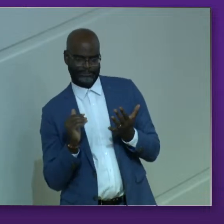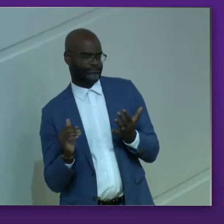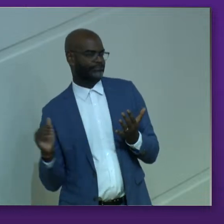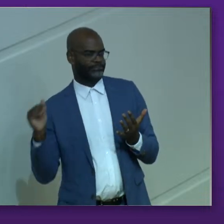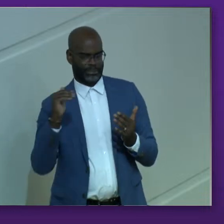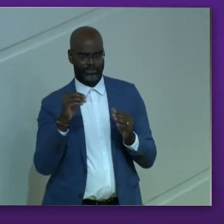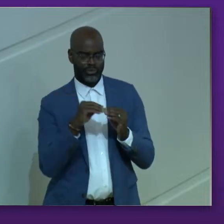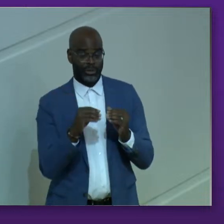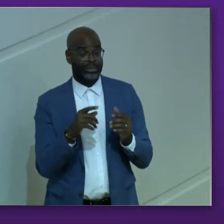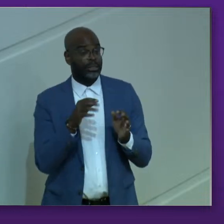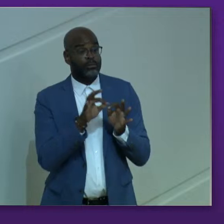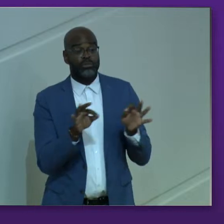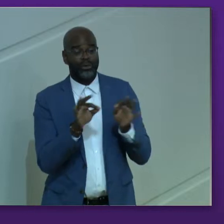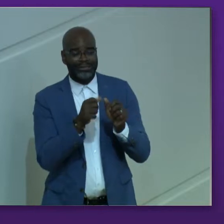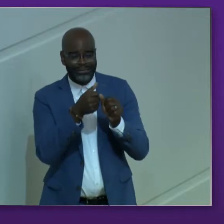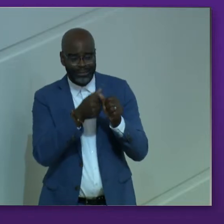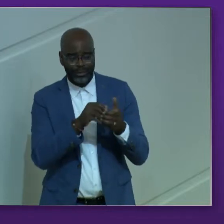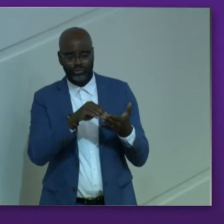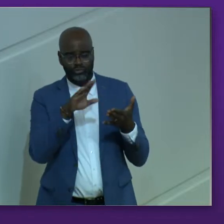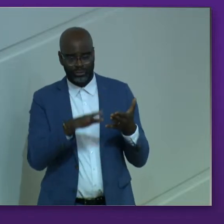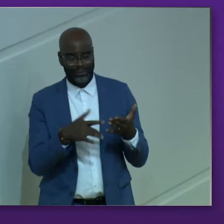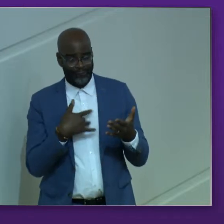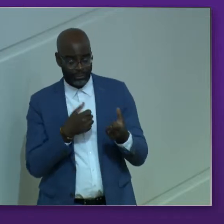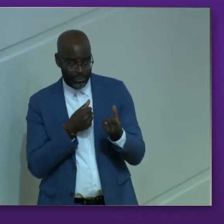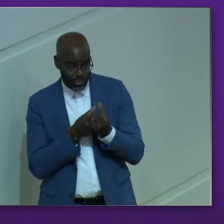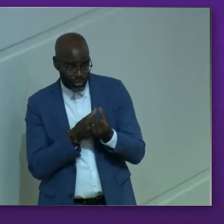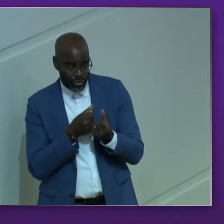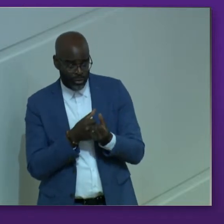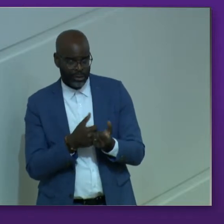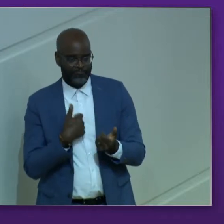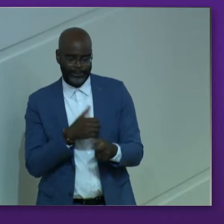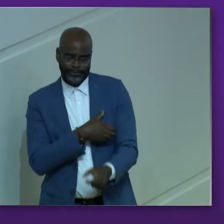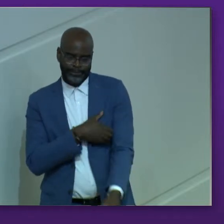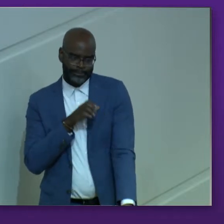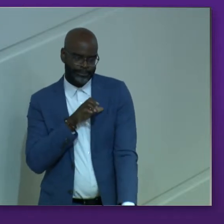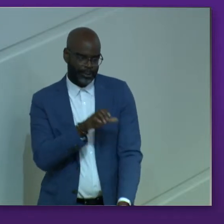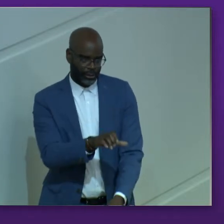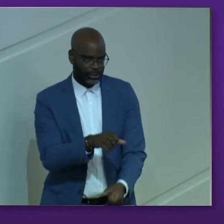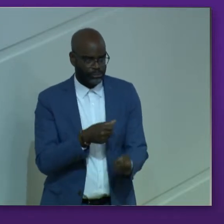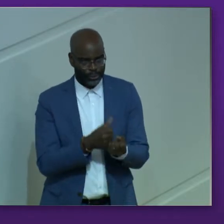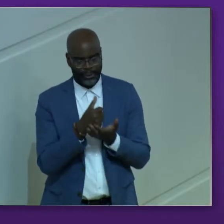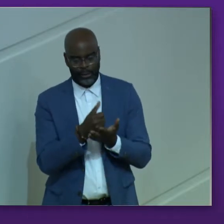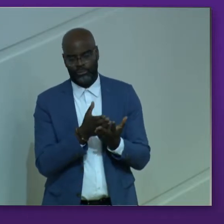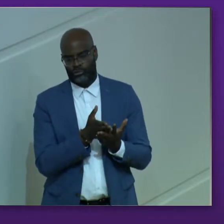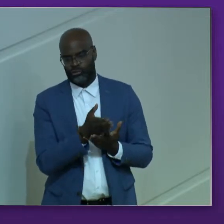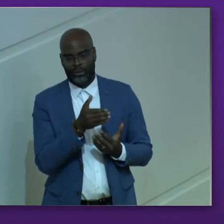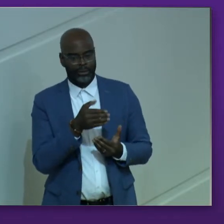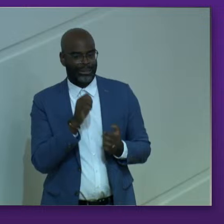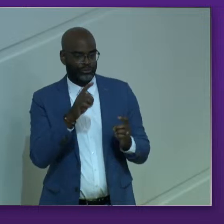CONSISTENTLY GOES ABOVE AND BEYOND WHAT IS EXPECTED IN HER POSITION. TO ENSURE THAT EVERY